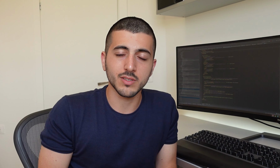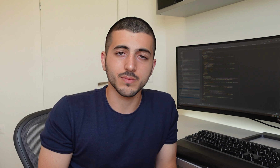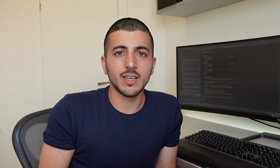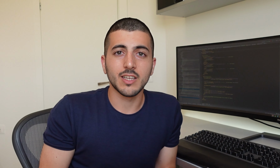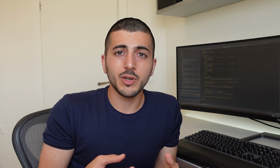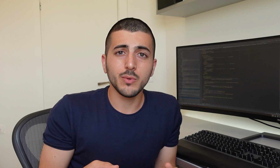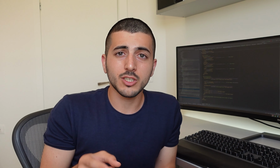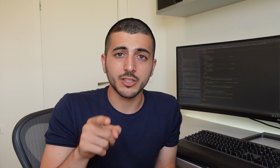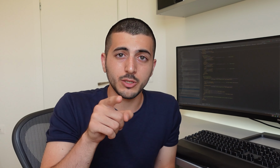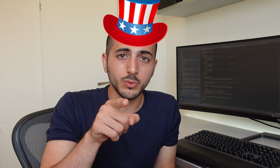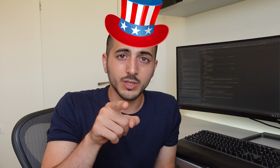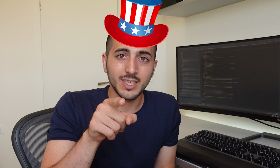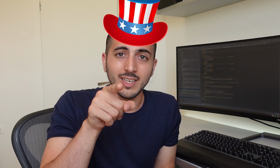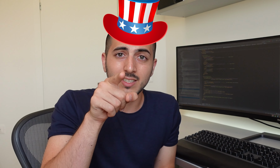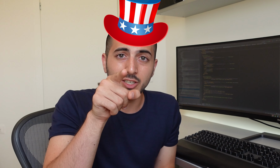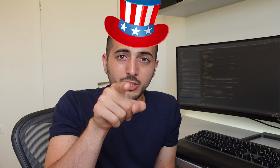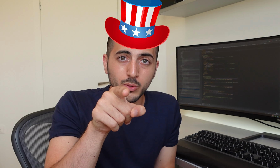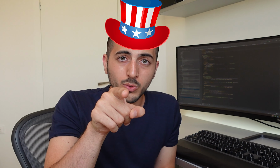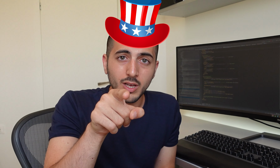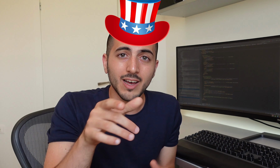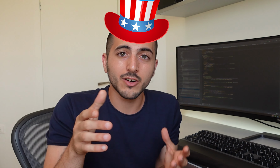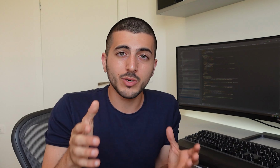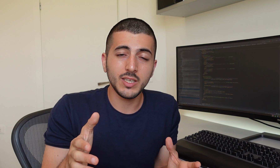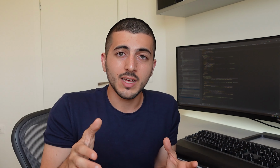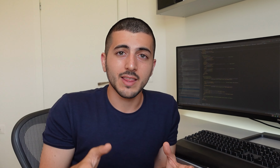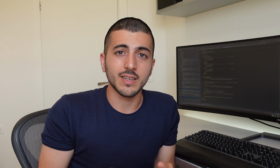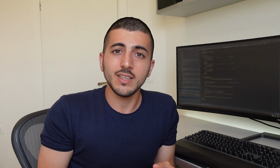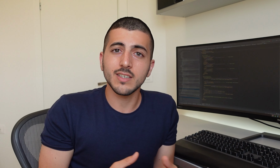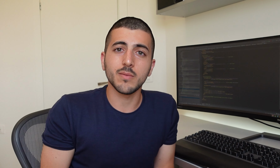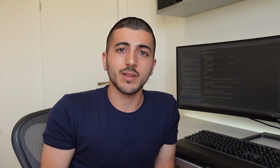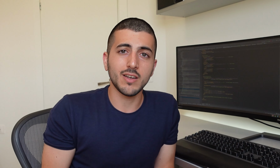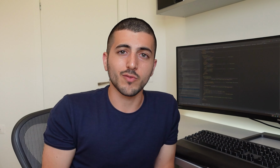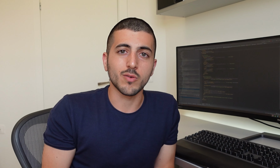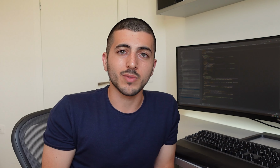And I really wish that you - yes, you - agree that this kind of platform